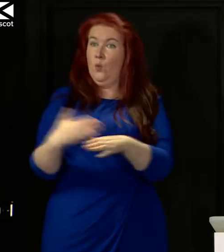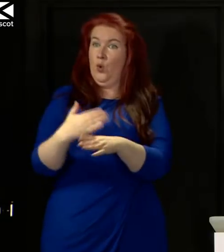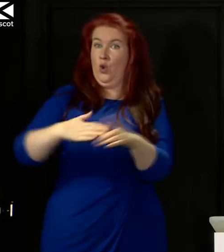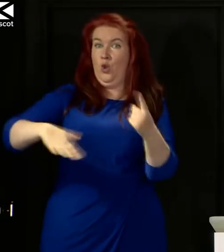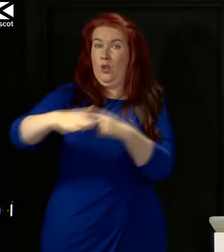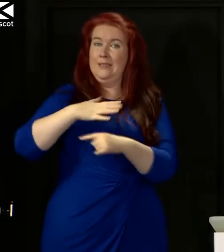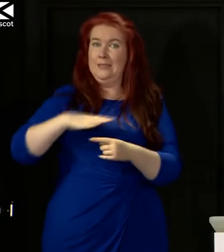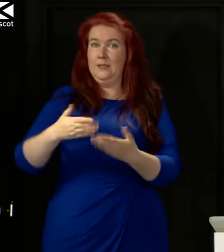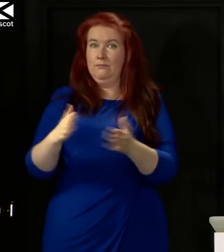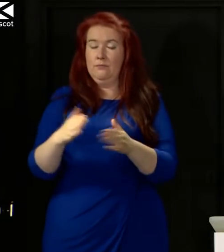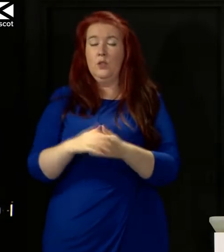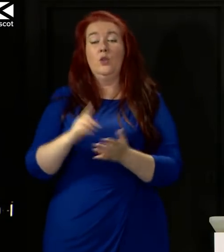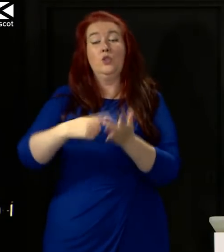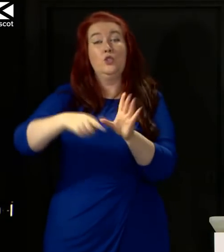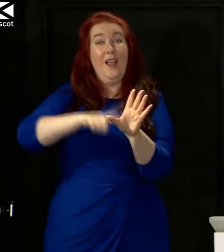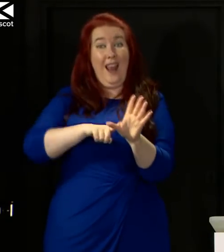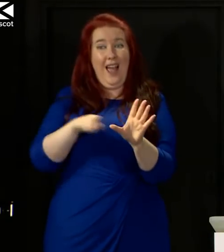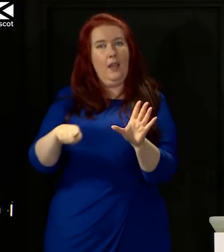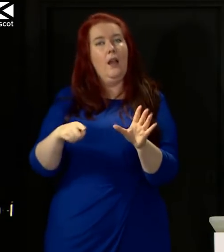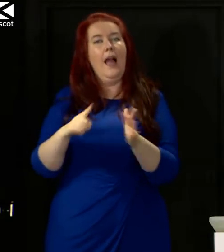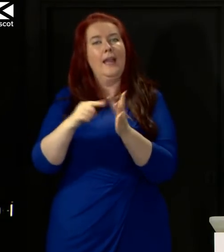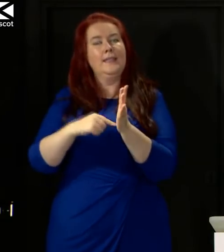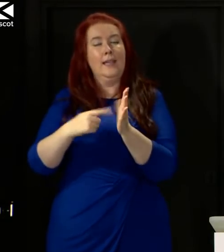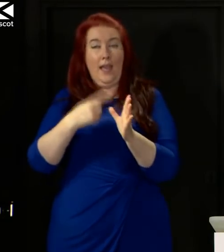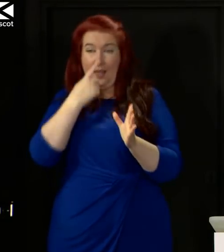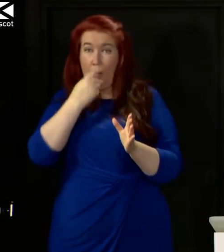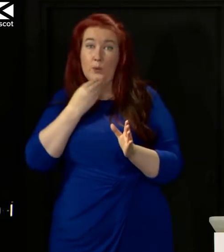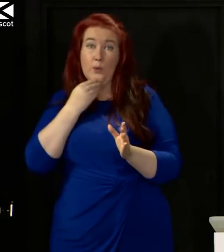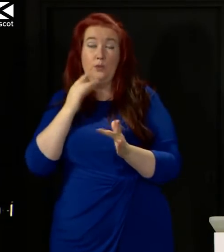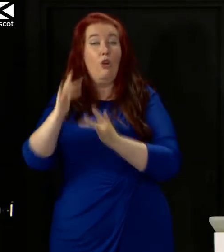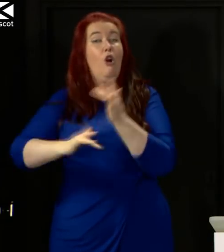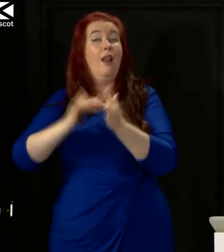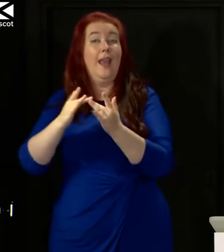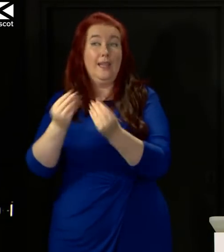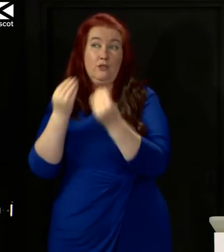From July, they will offer access to online training in areas such as computing and IT,